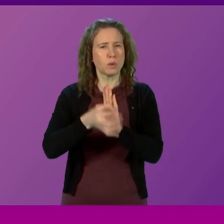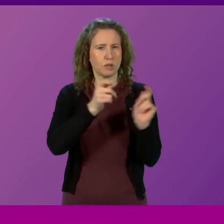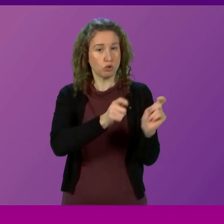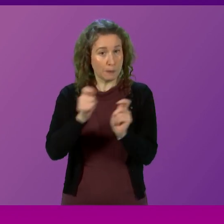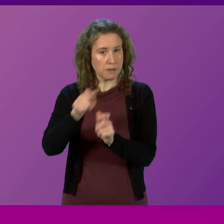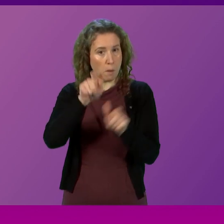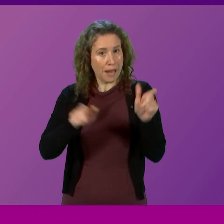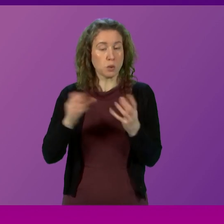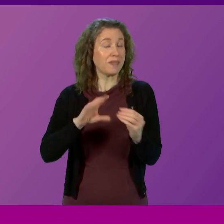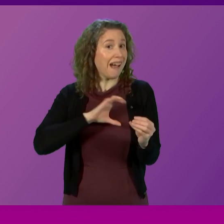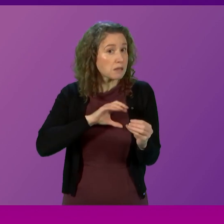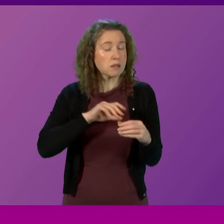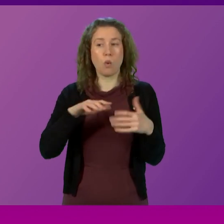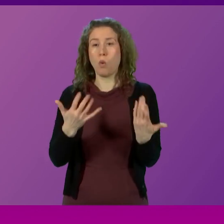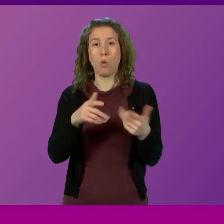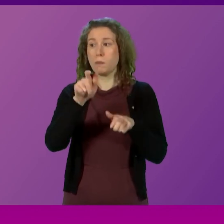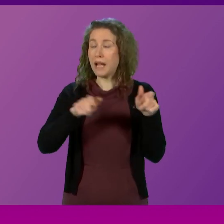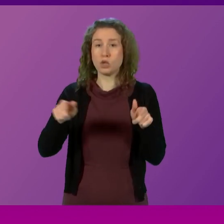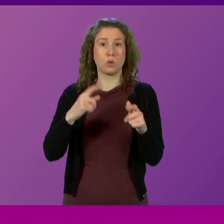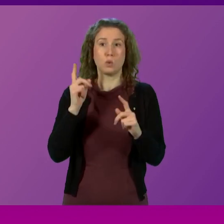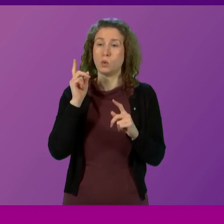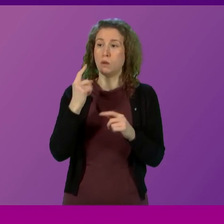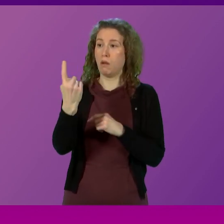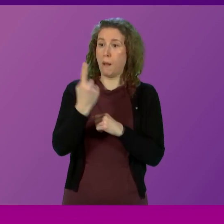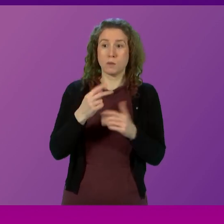with cancer and for patients who present to the NHS for any reason.